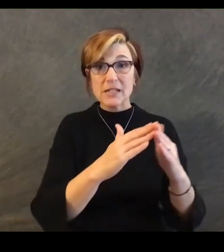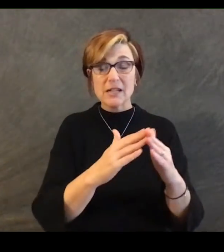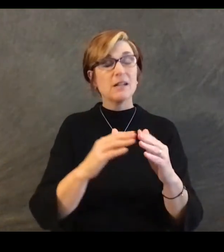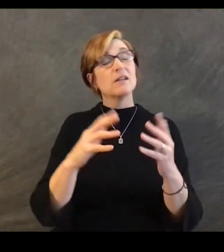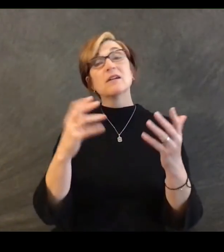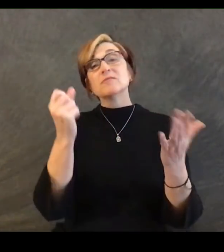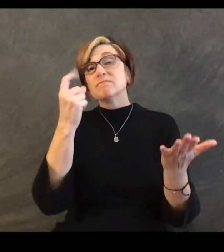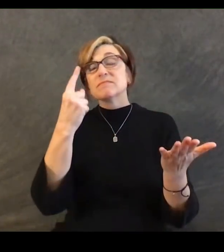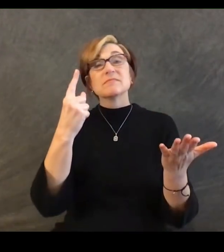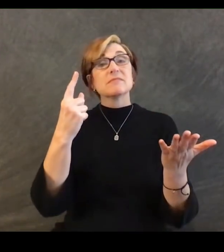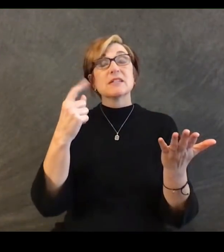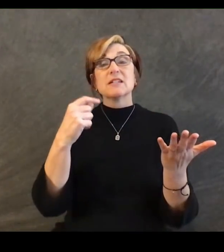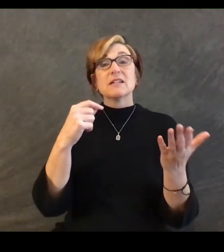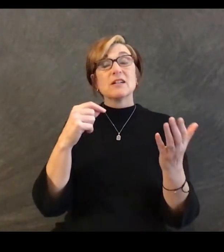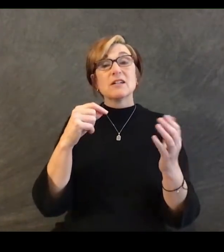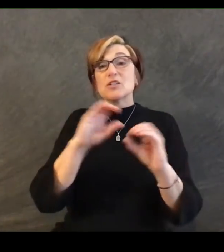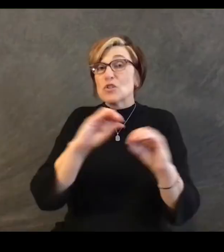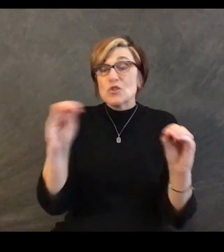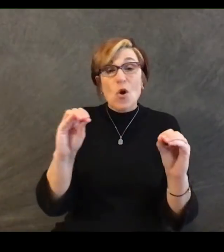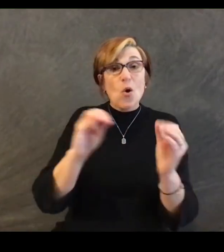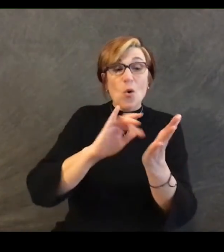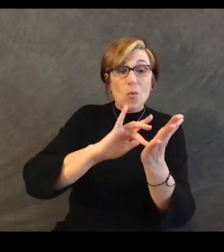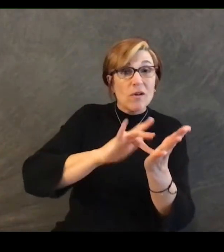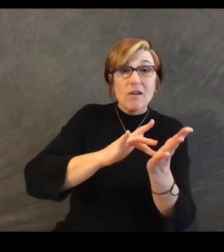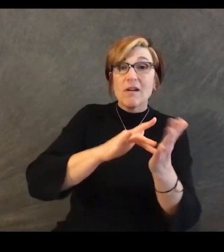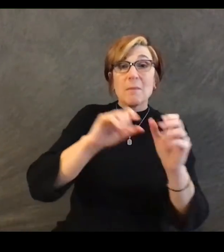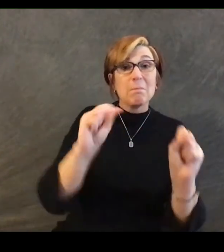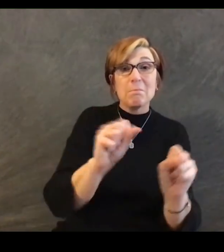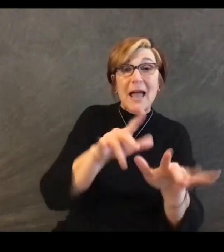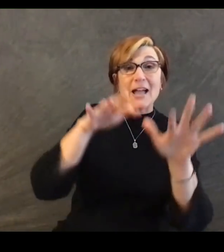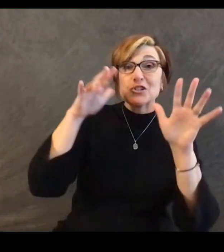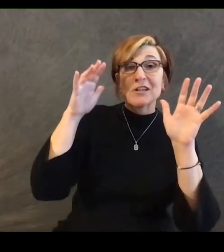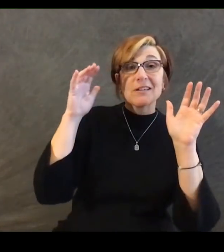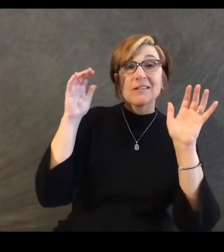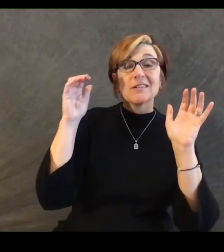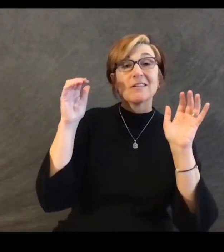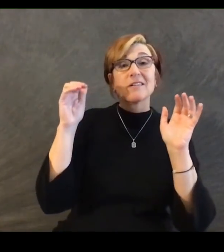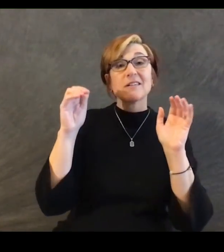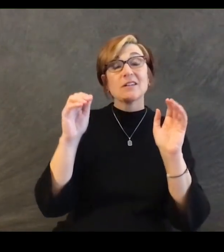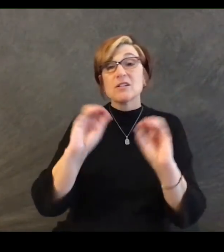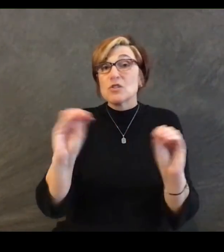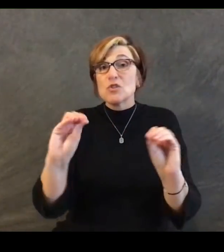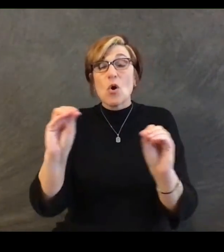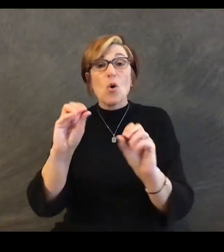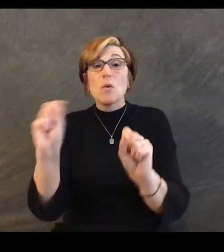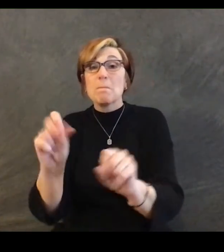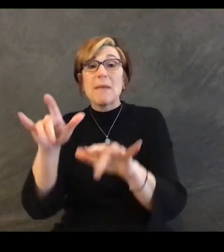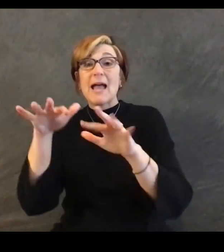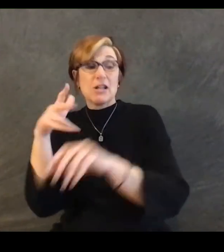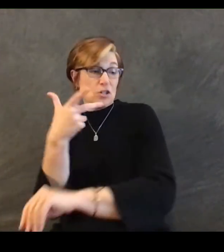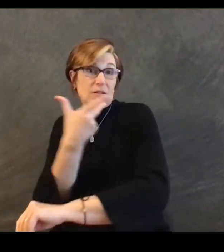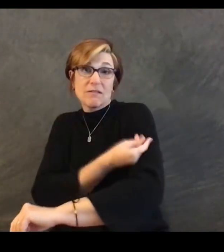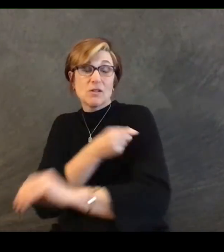therapy it's just behaviors each of our behavior is translating into something